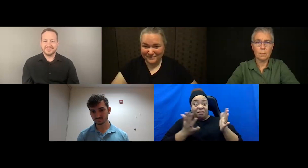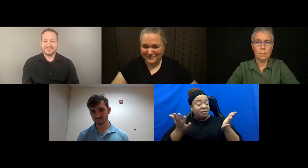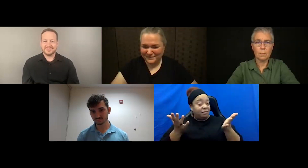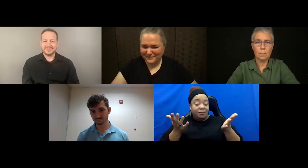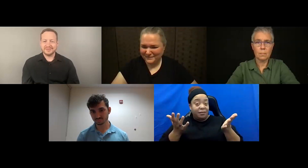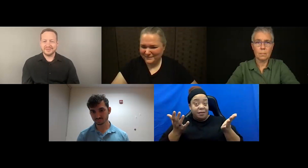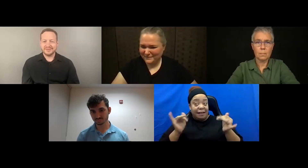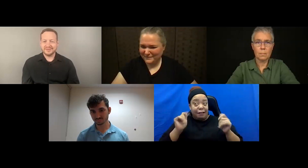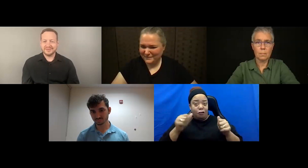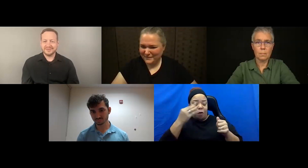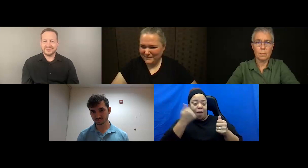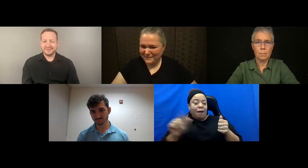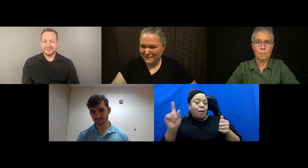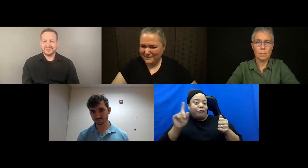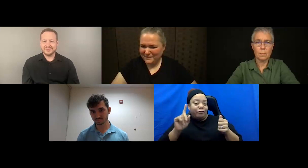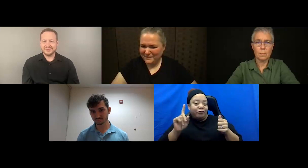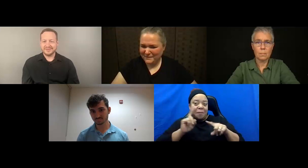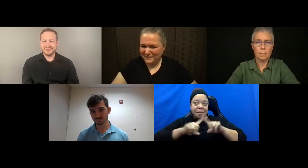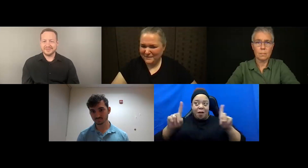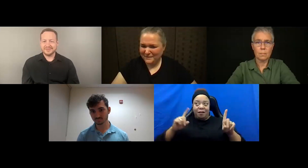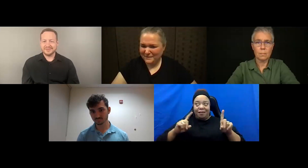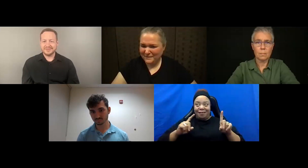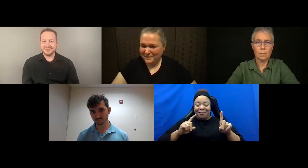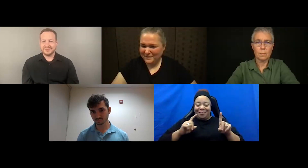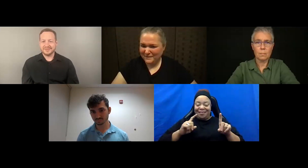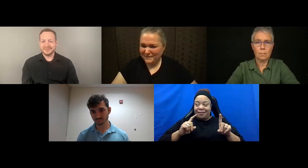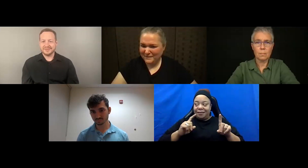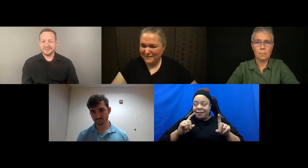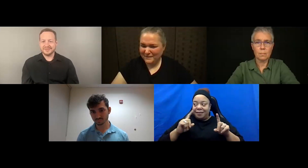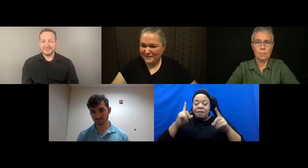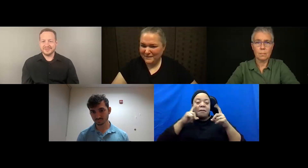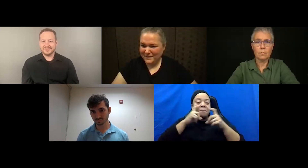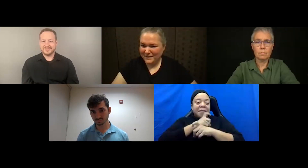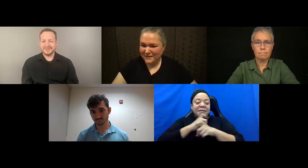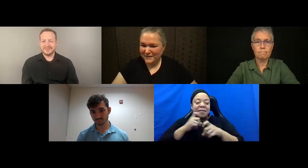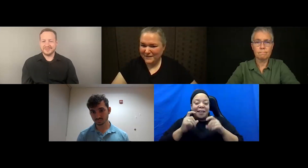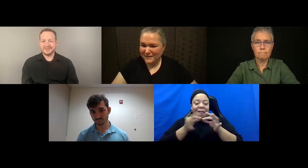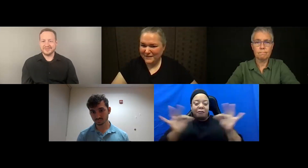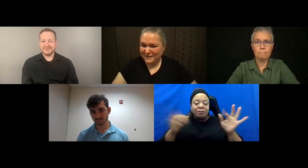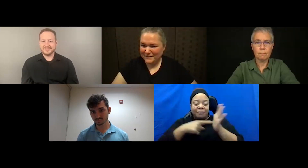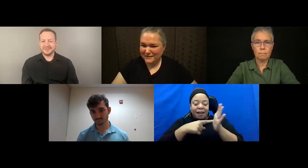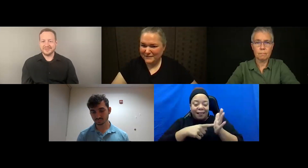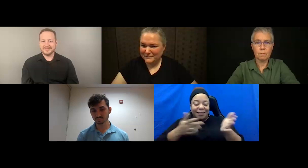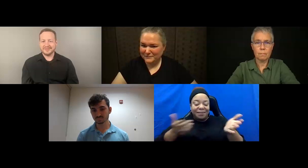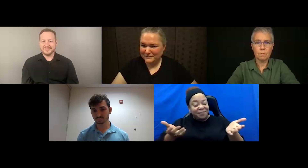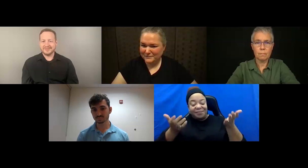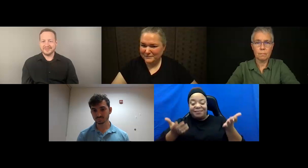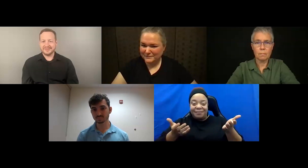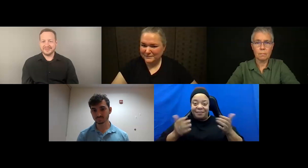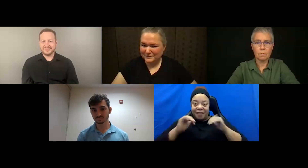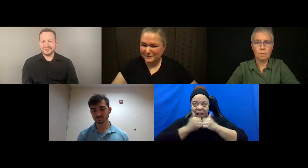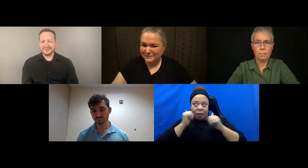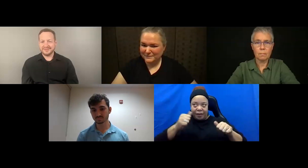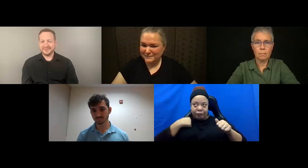interpreting?! Well. It could go anywhere. But I do think language is complex.